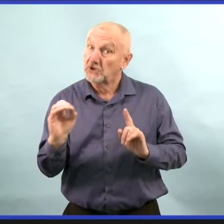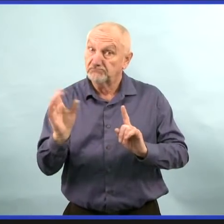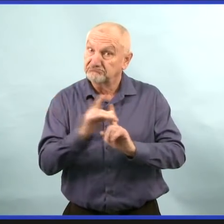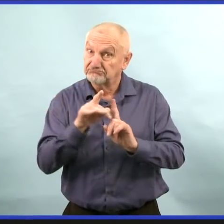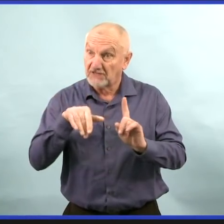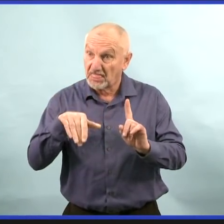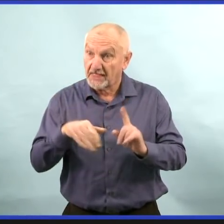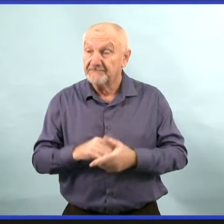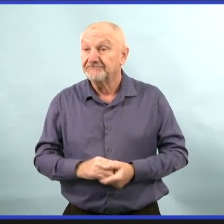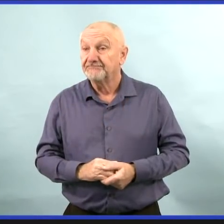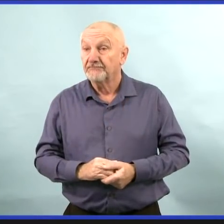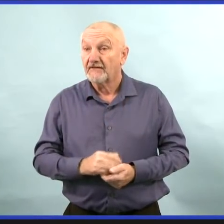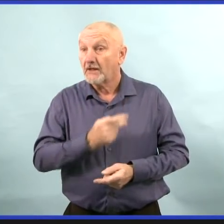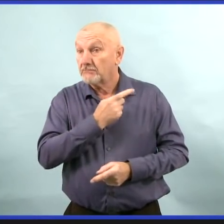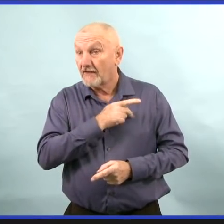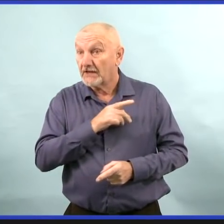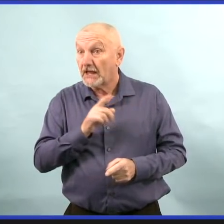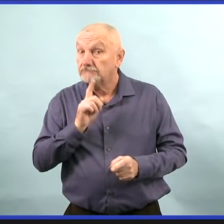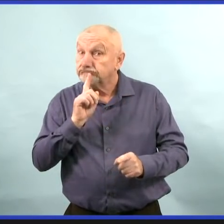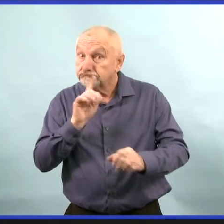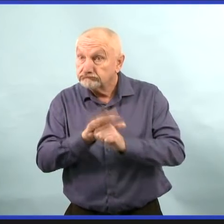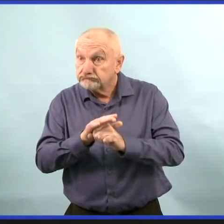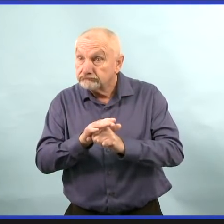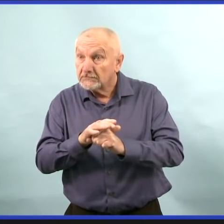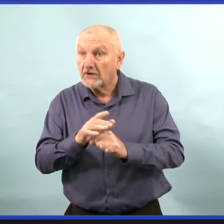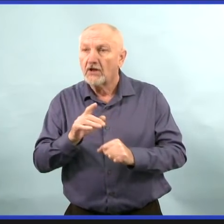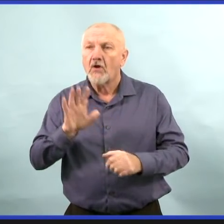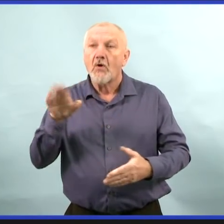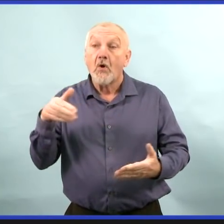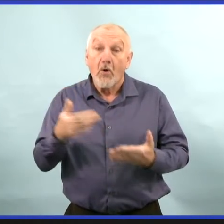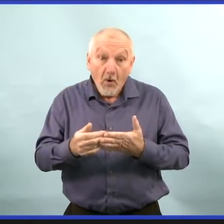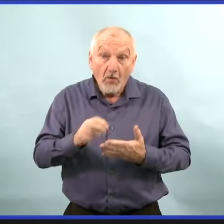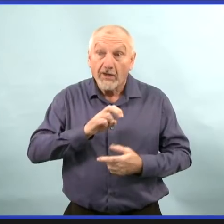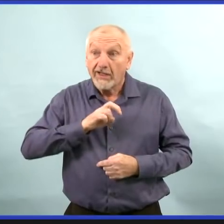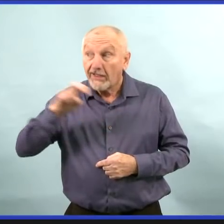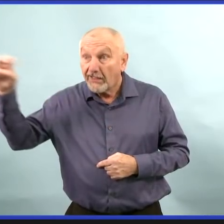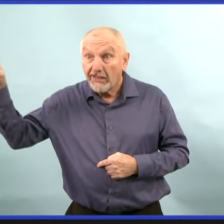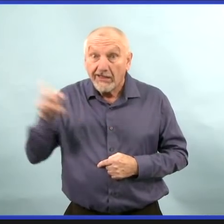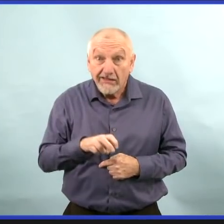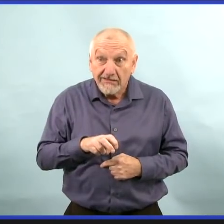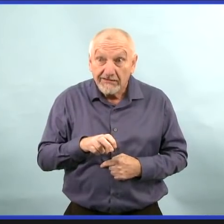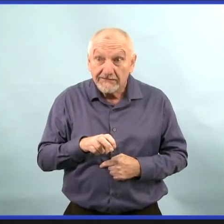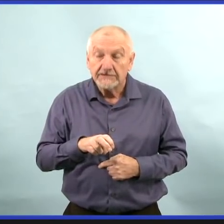that all positive travel related specimens are being sequenced we continue to monitor